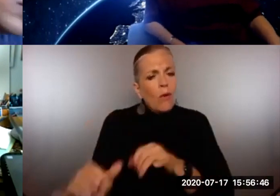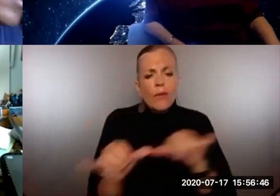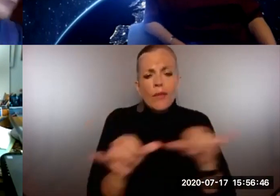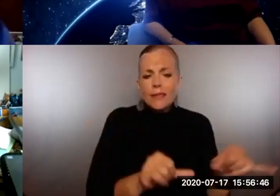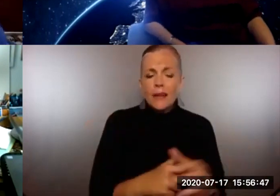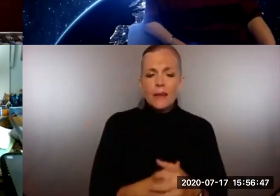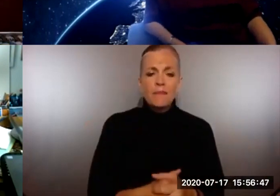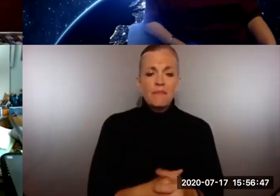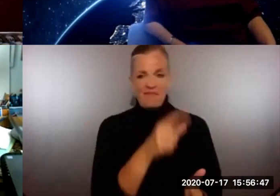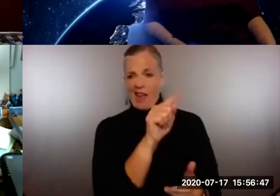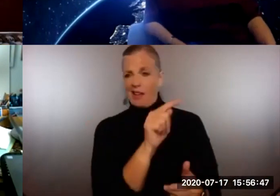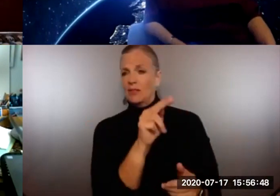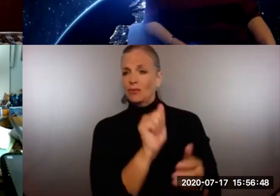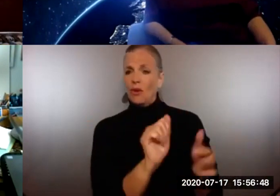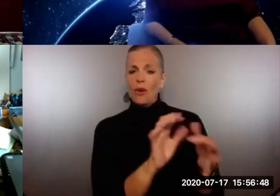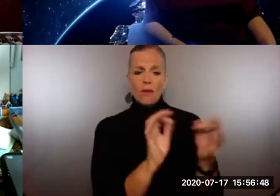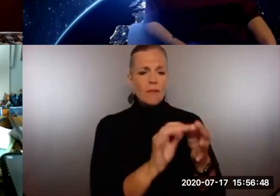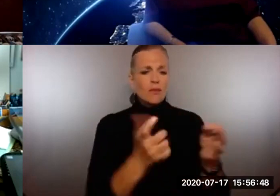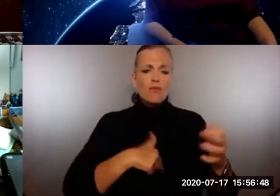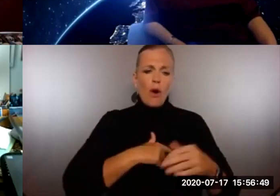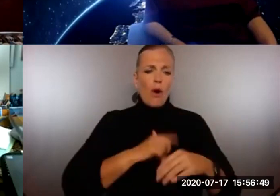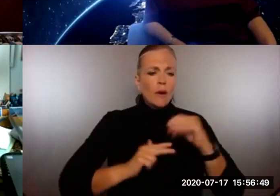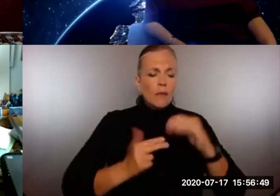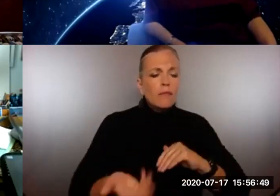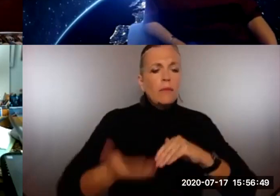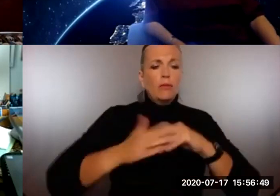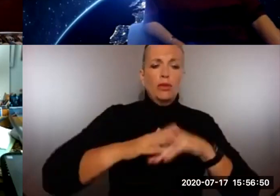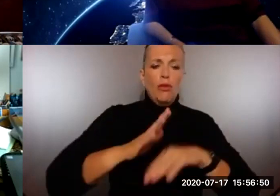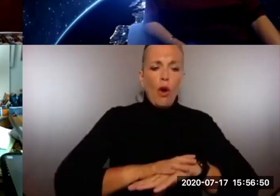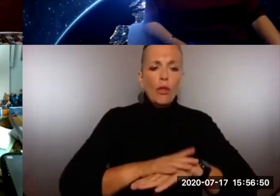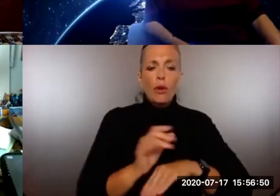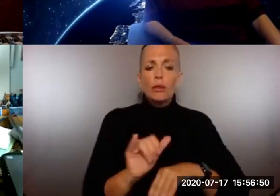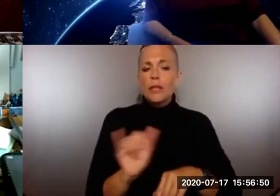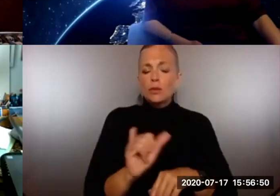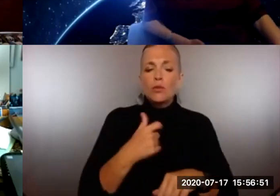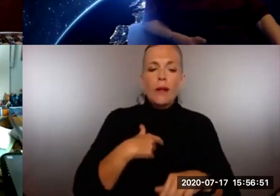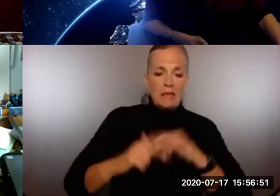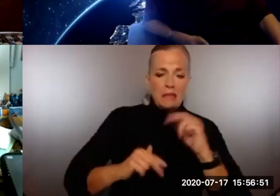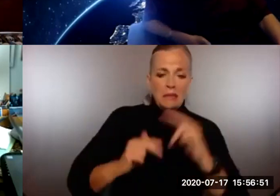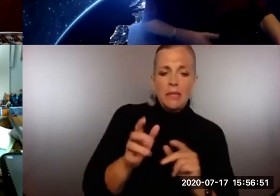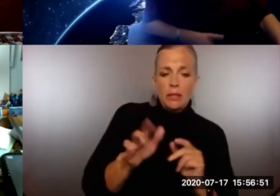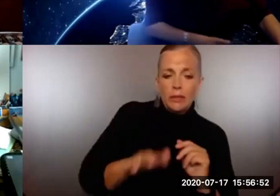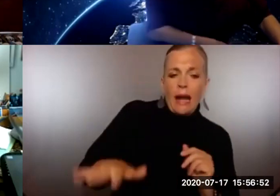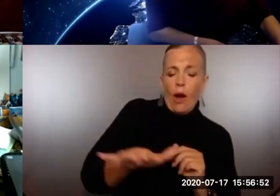building on as well as building out the effective communication